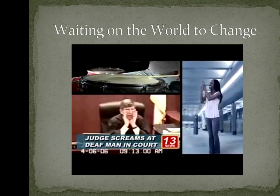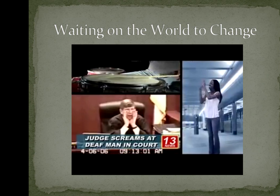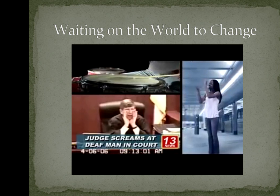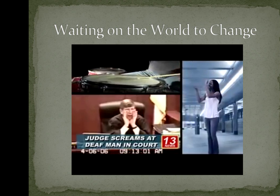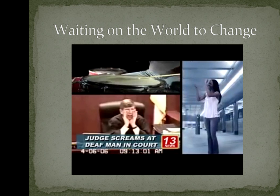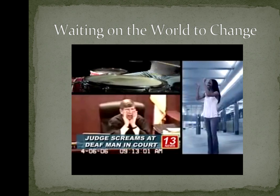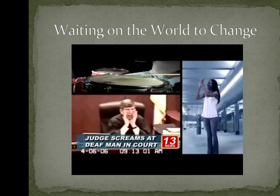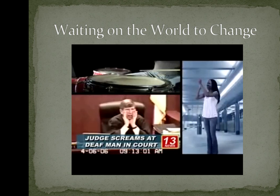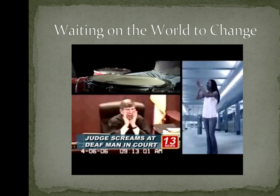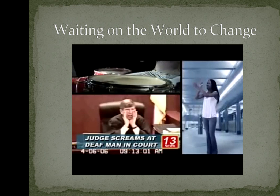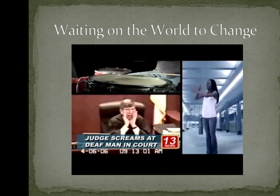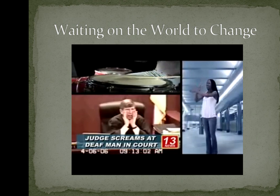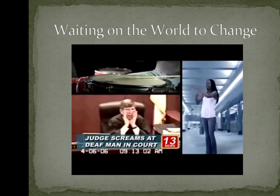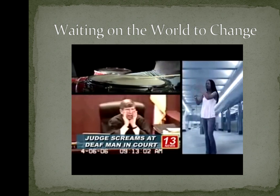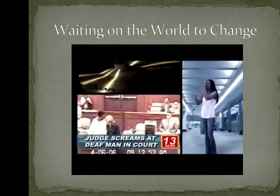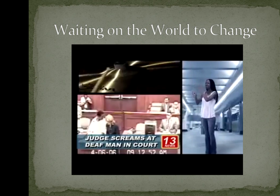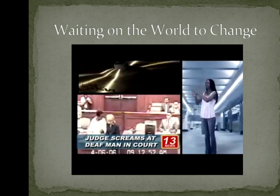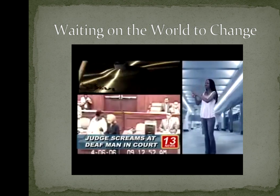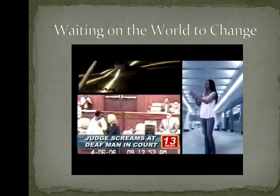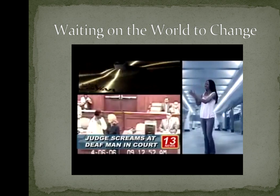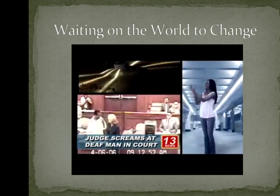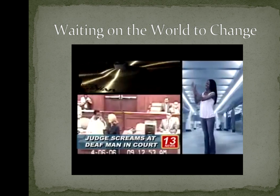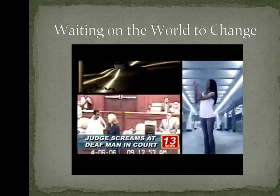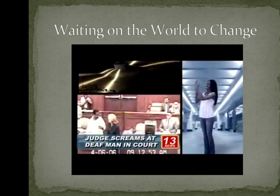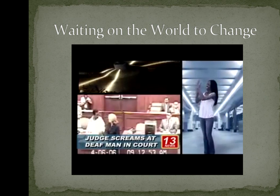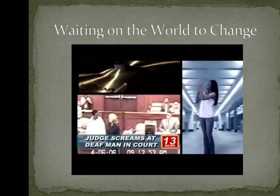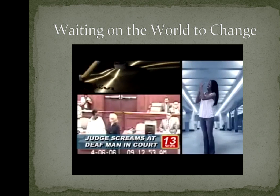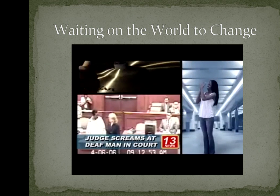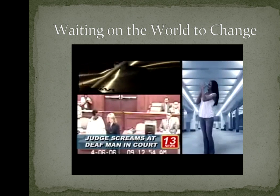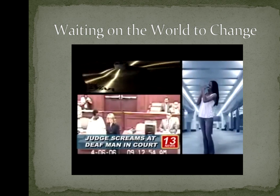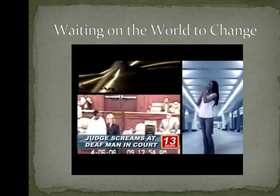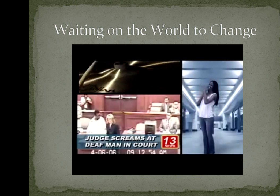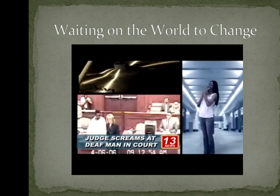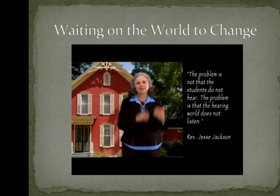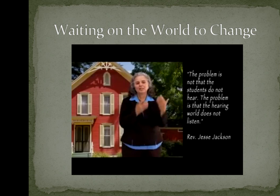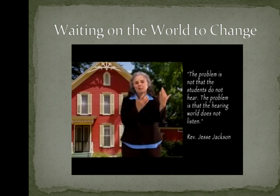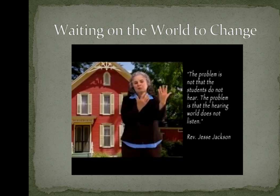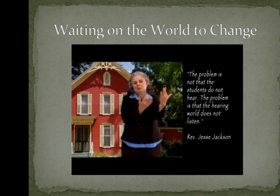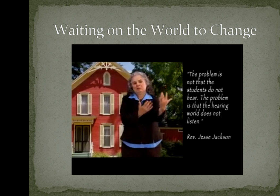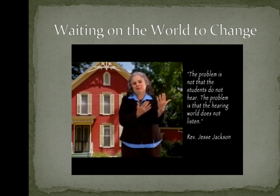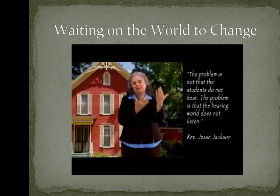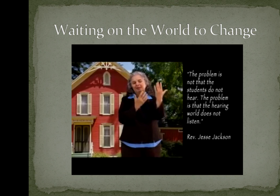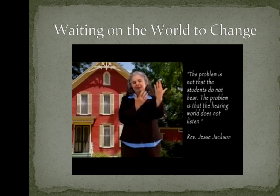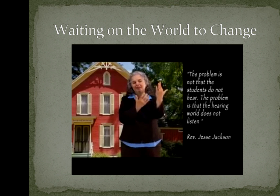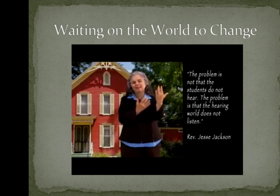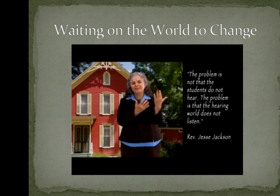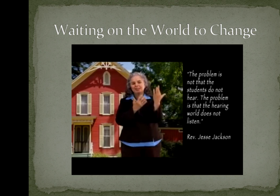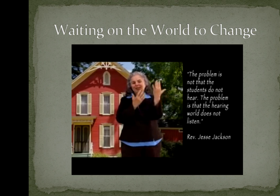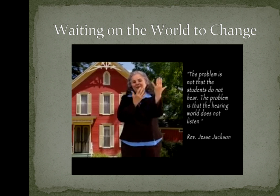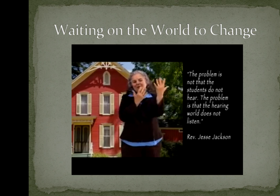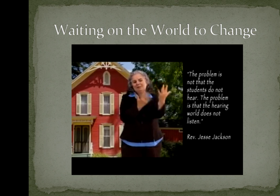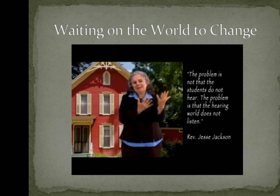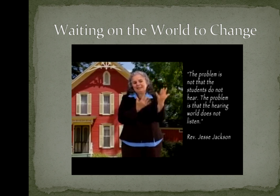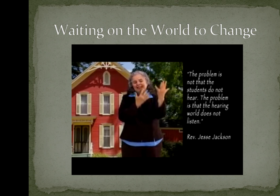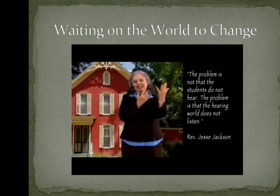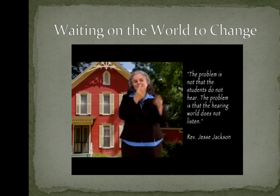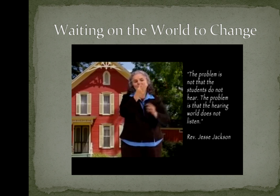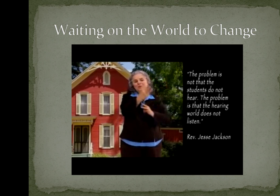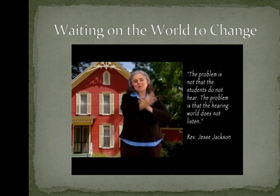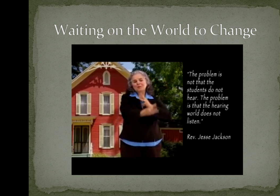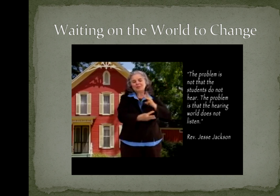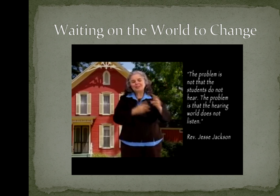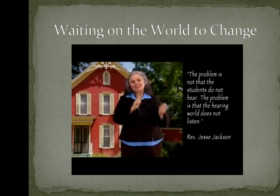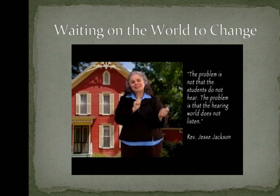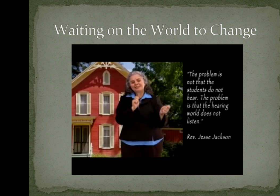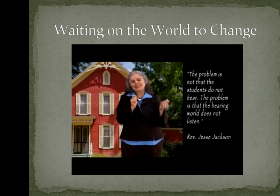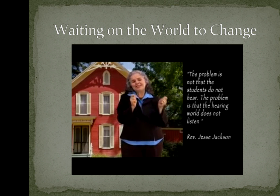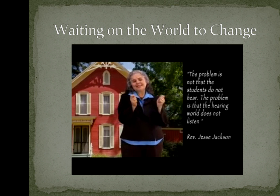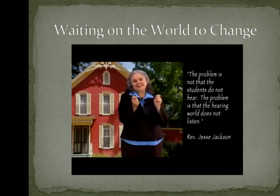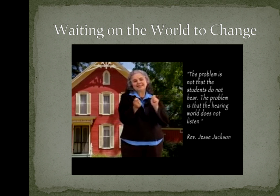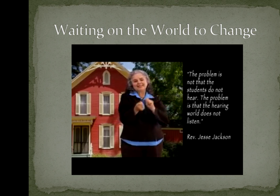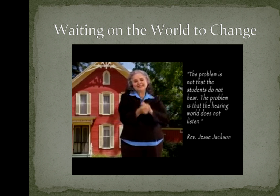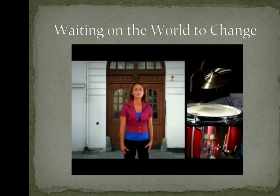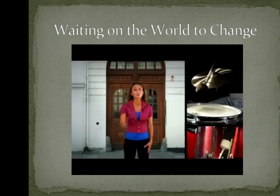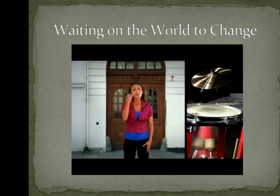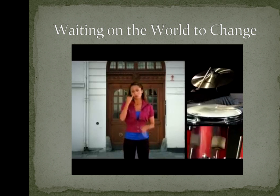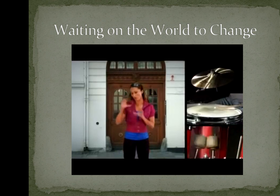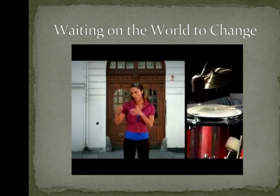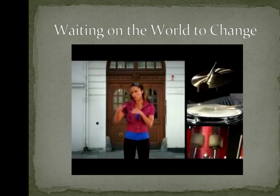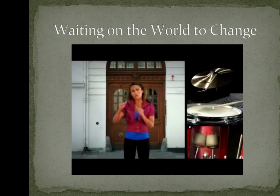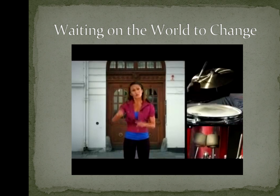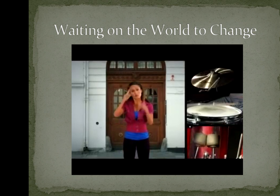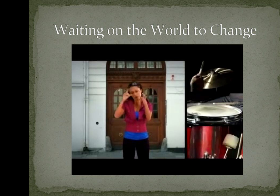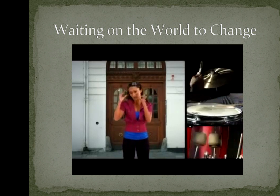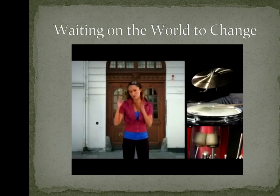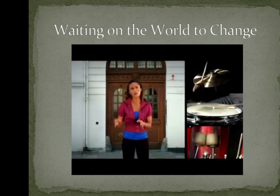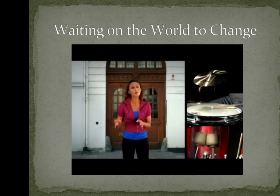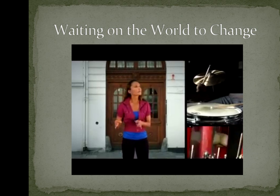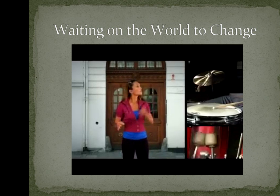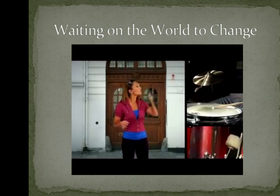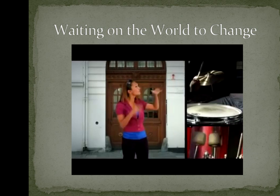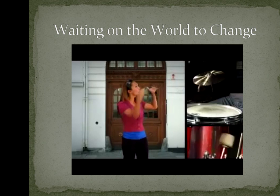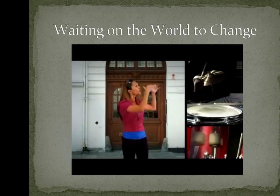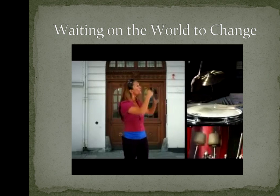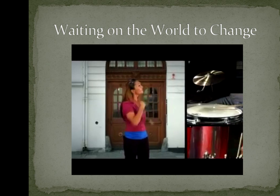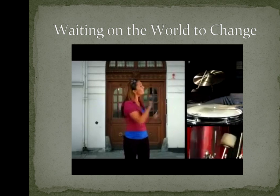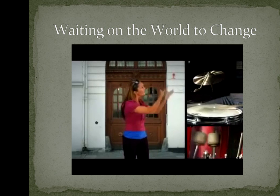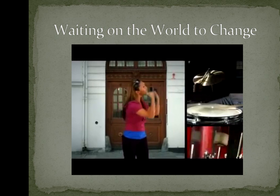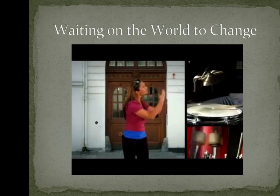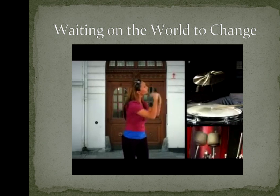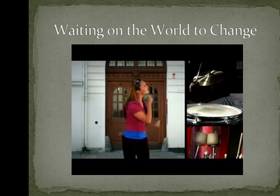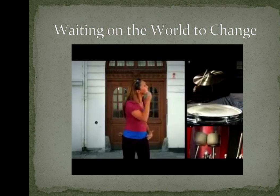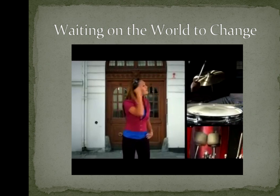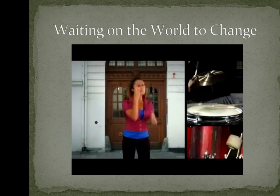lead it We just feel like we don't have the means To rise above and beat it So we